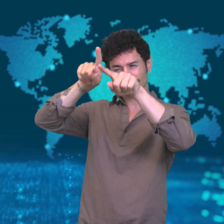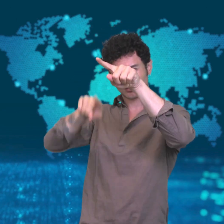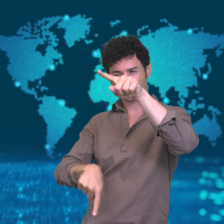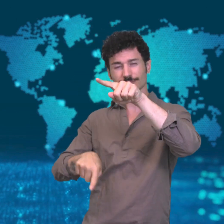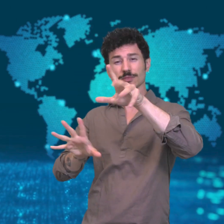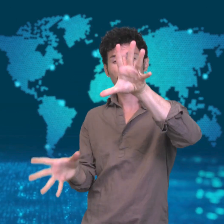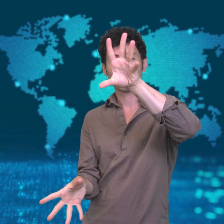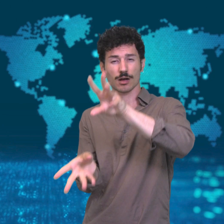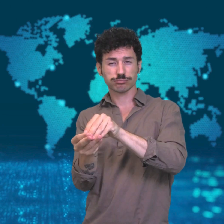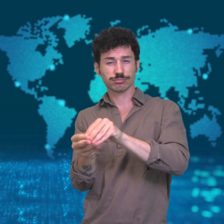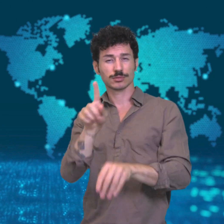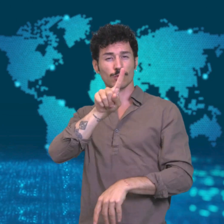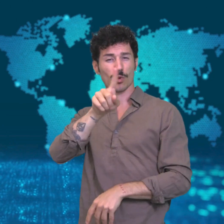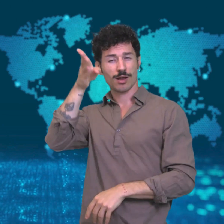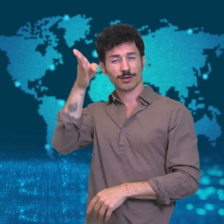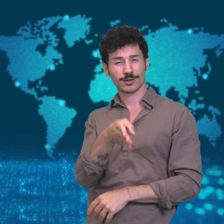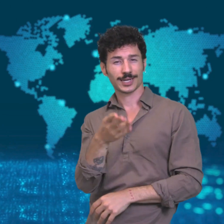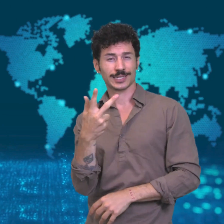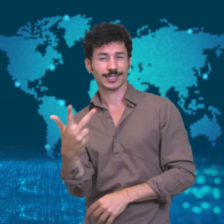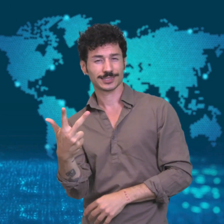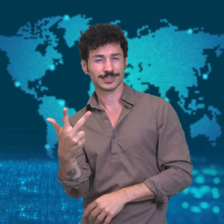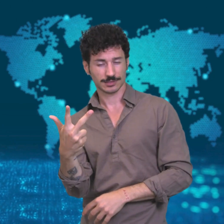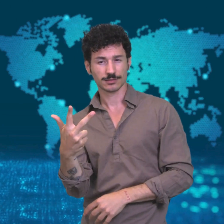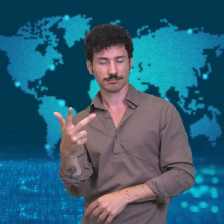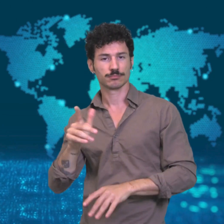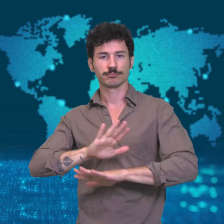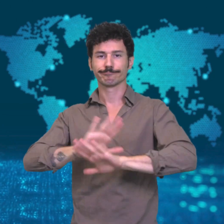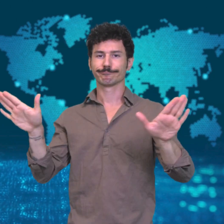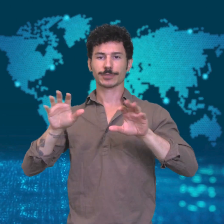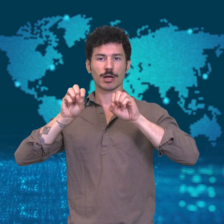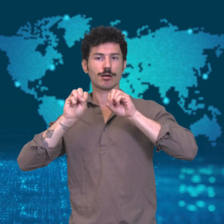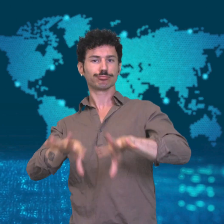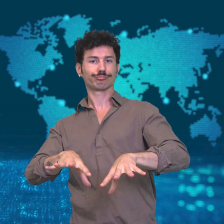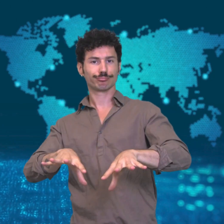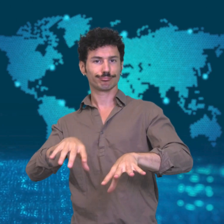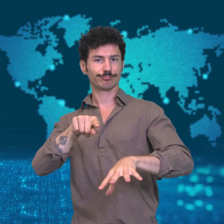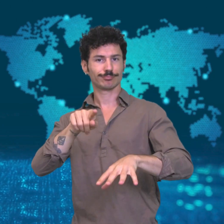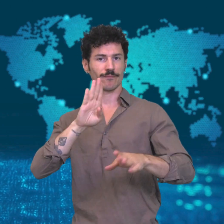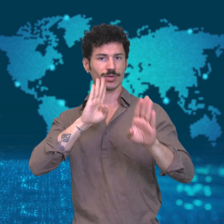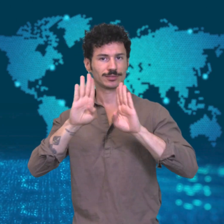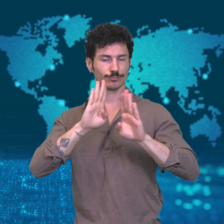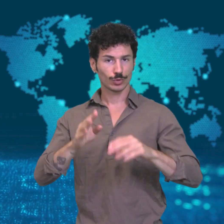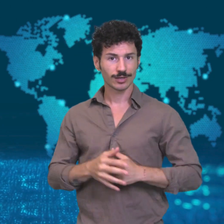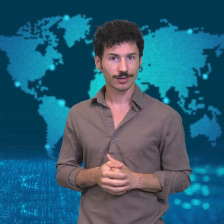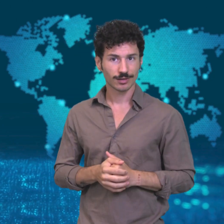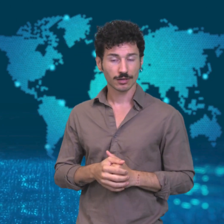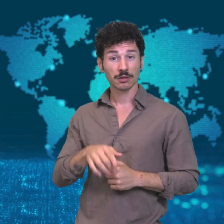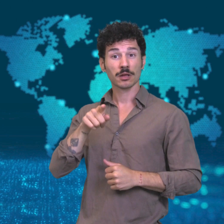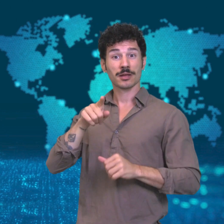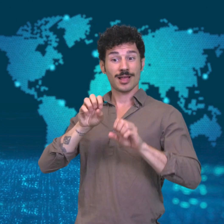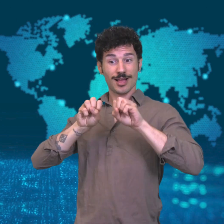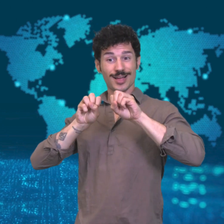Facebook’s advertisers may boycott the social networking site.